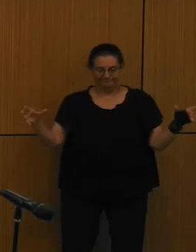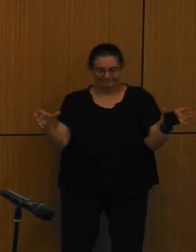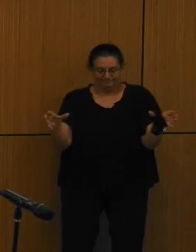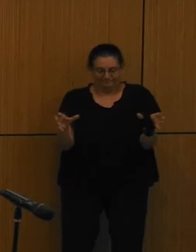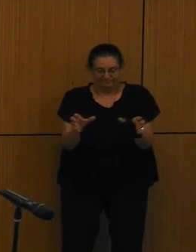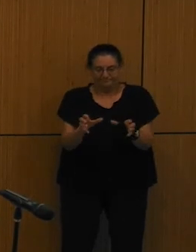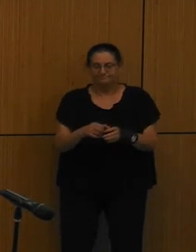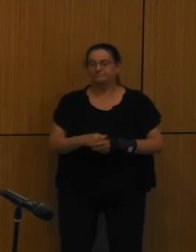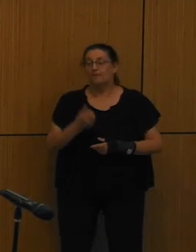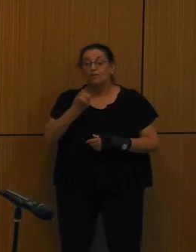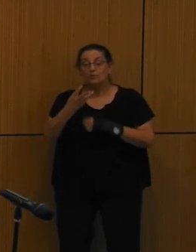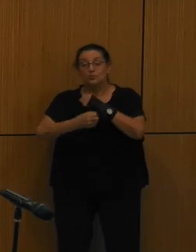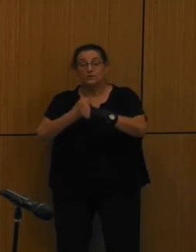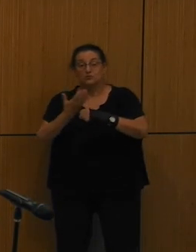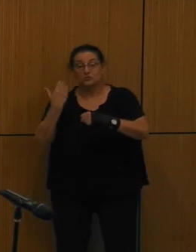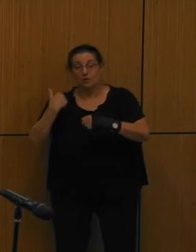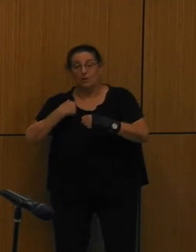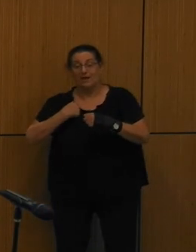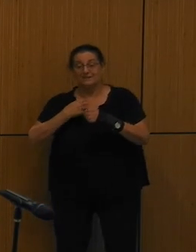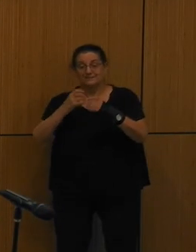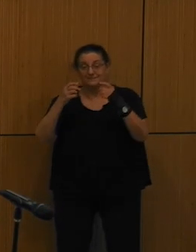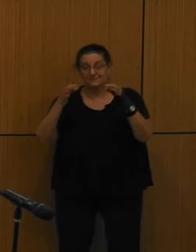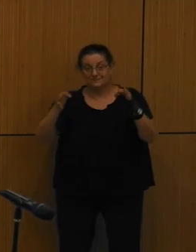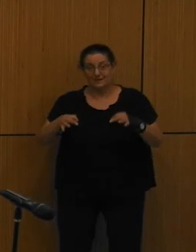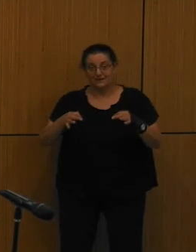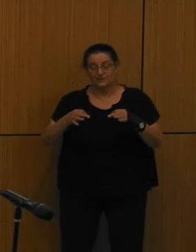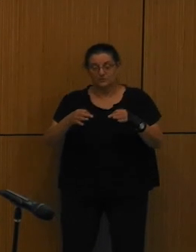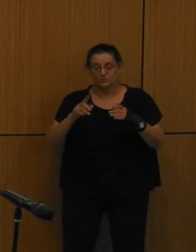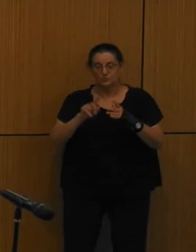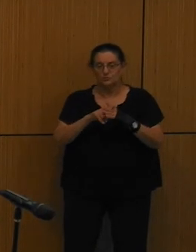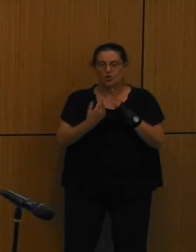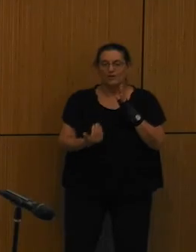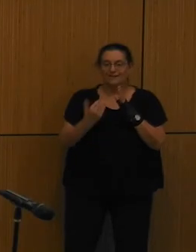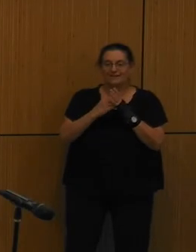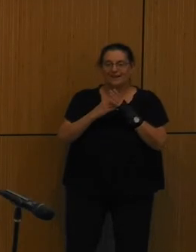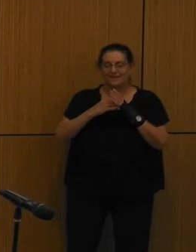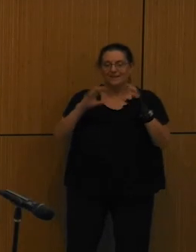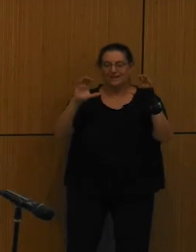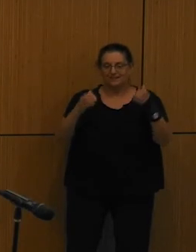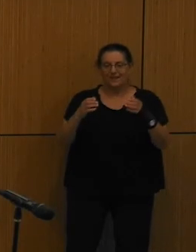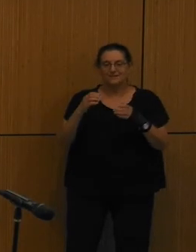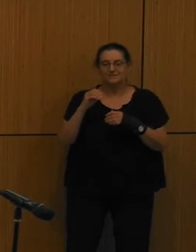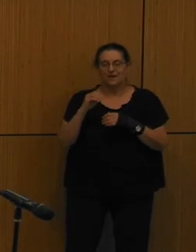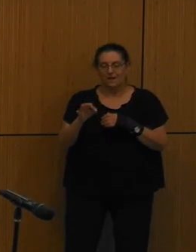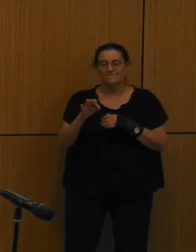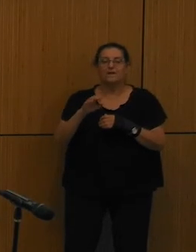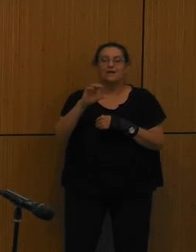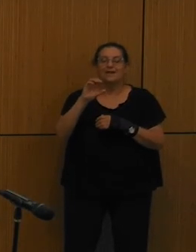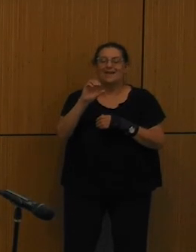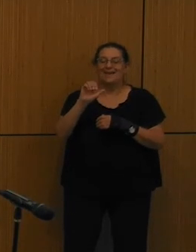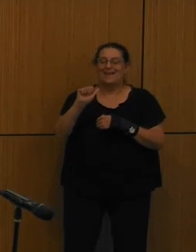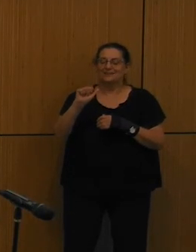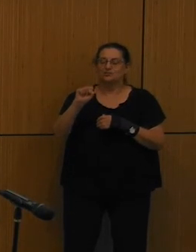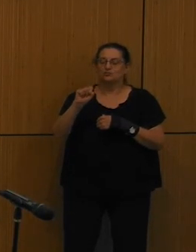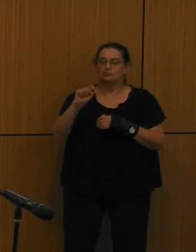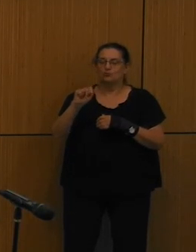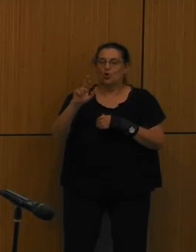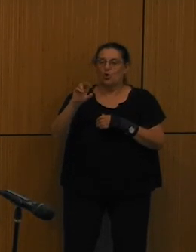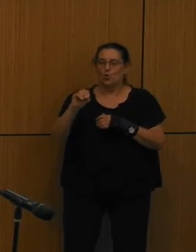I decided to, resurrect a course we have on the books and astro geology and to teach an astro geology course we need.